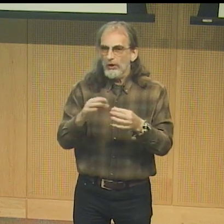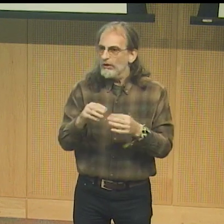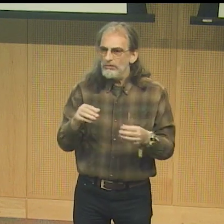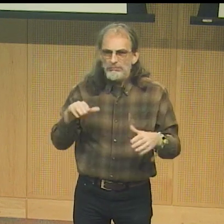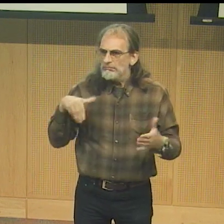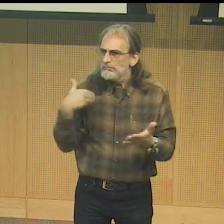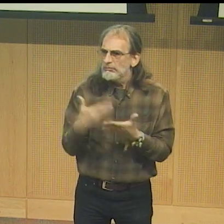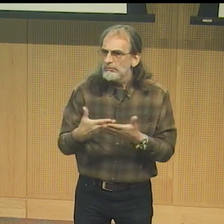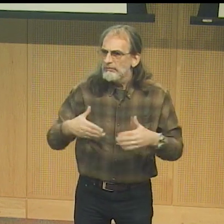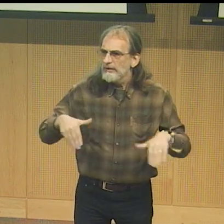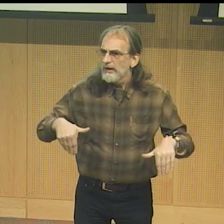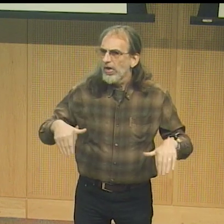the Deafhood movement.